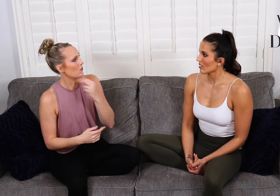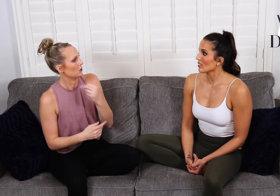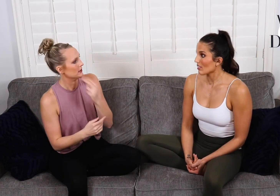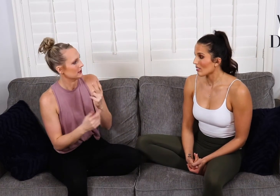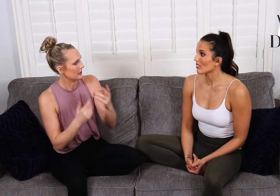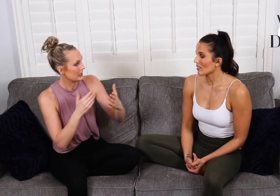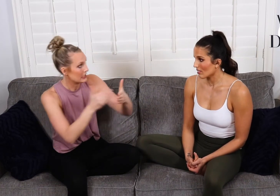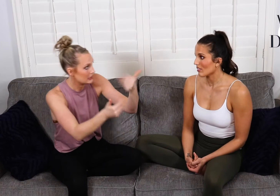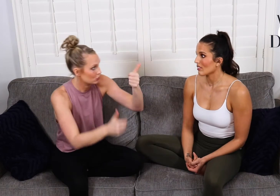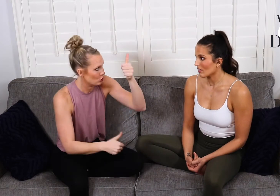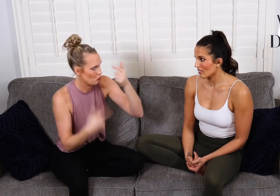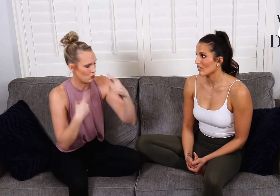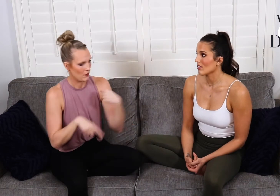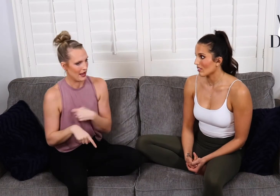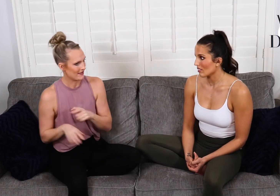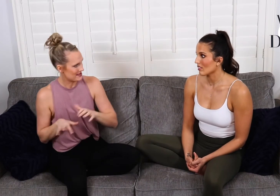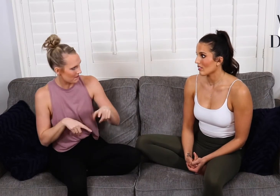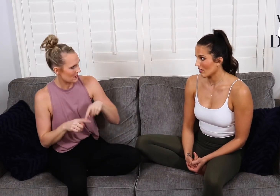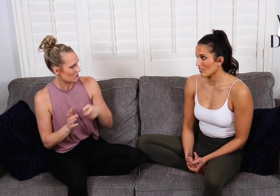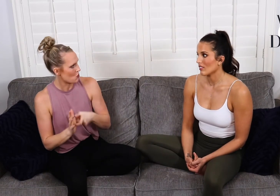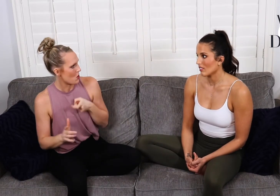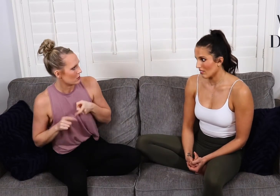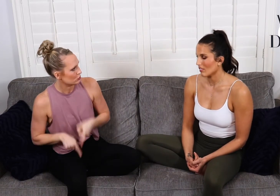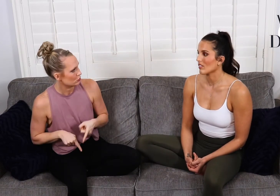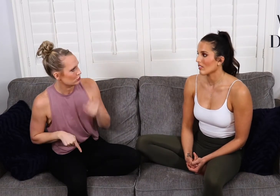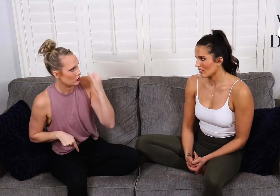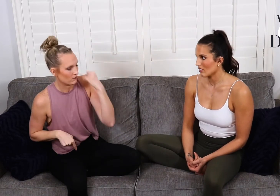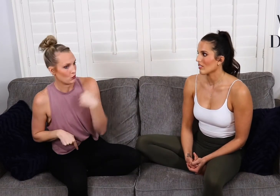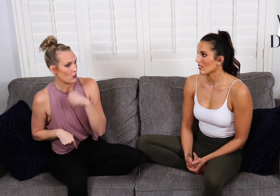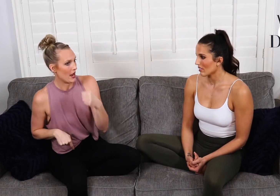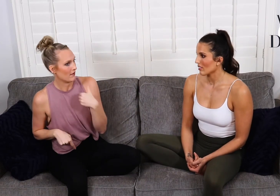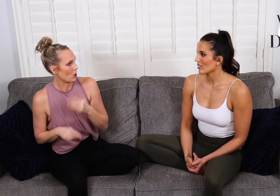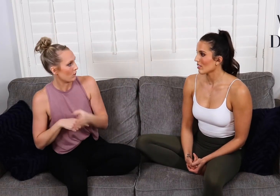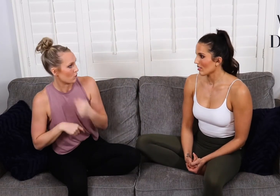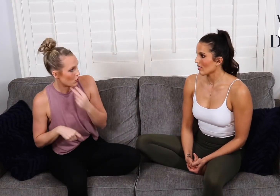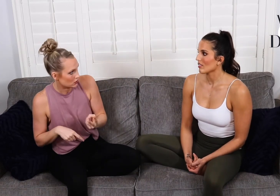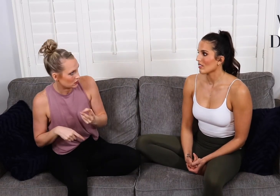is way easier while we have to type from scratch because I don't have the capability of hearing